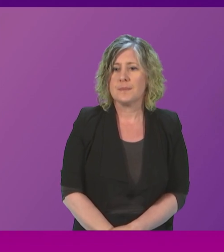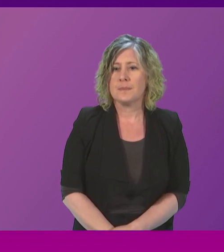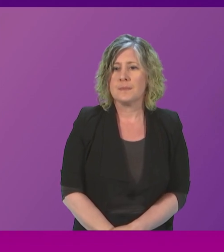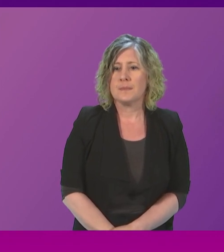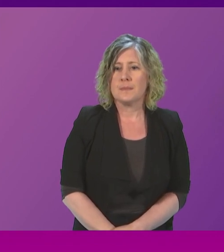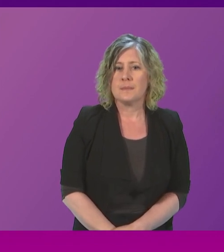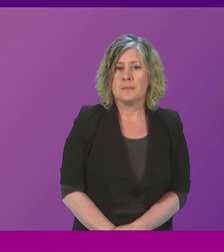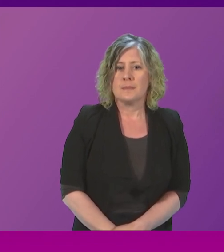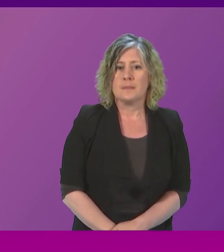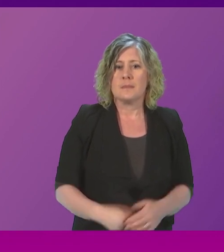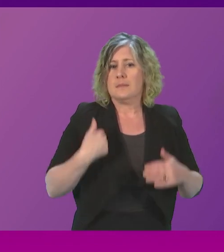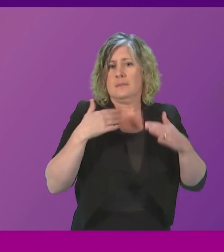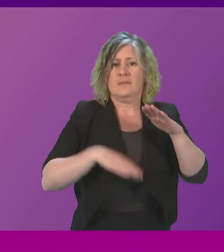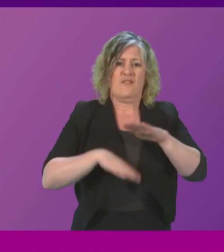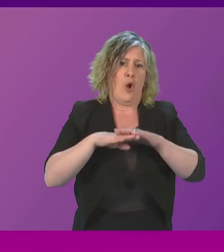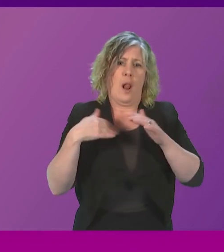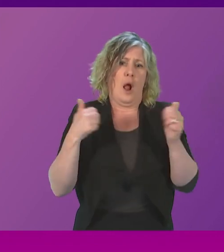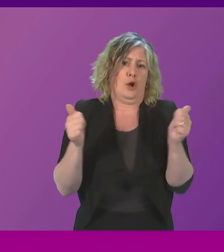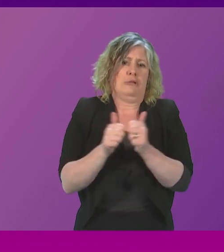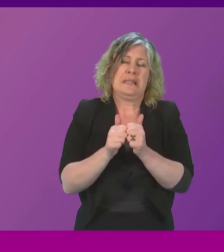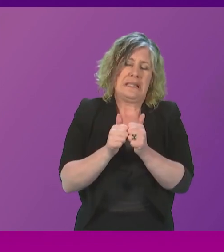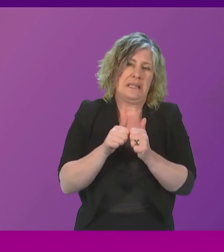I agree with the sentiment of the member’s question around the importance of our libraries.